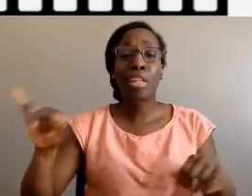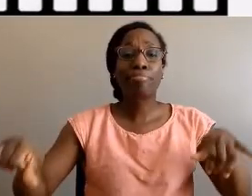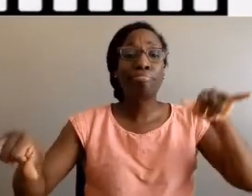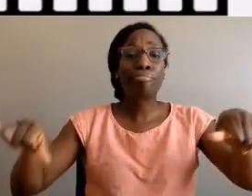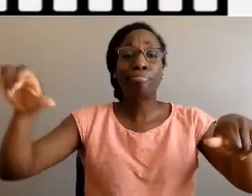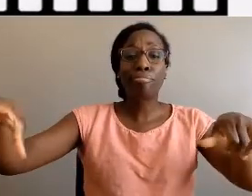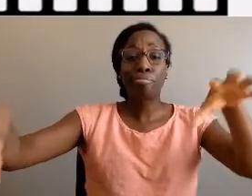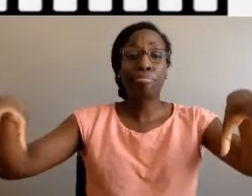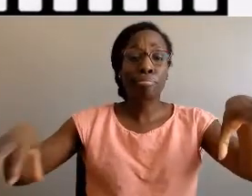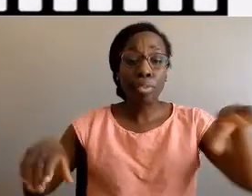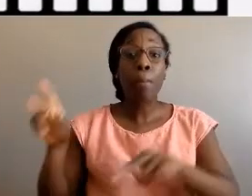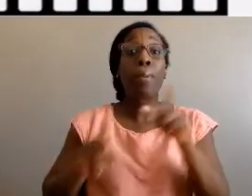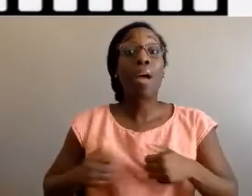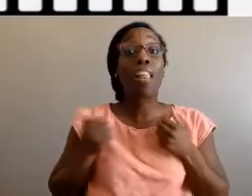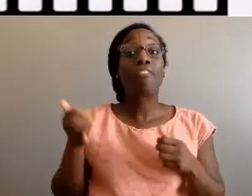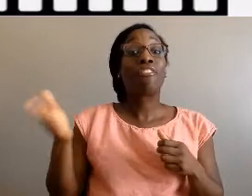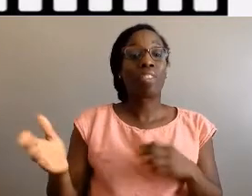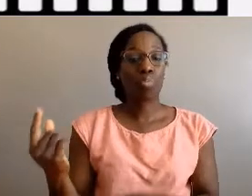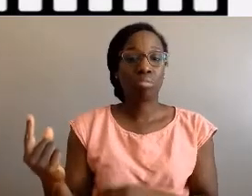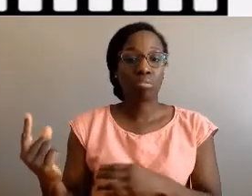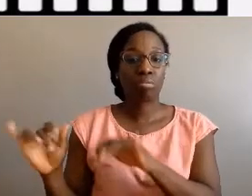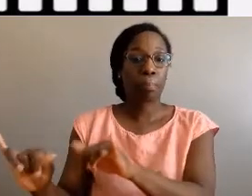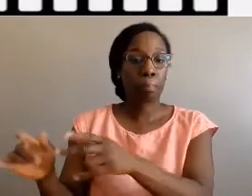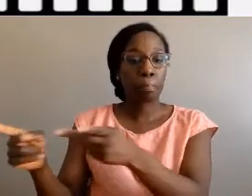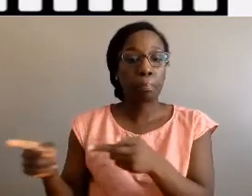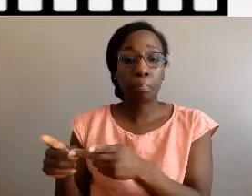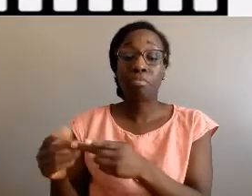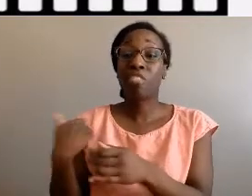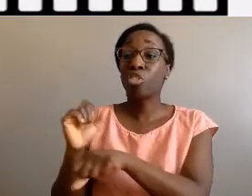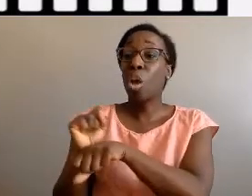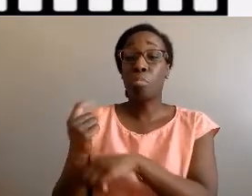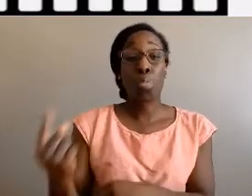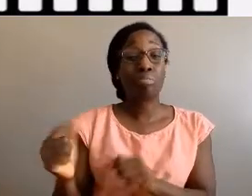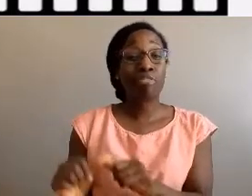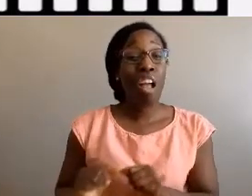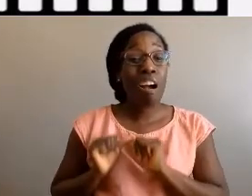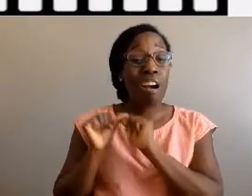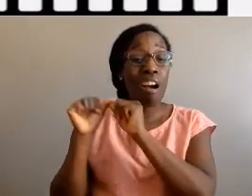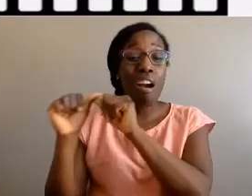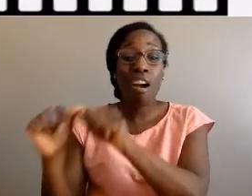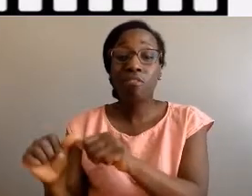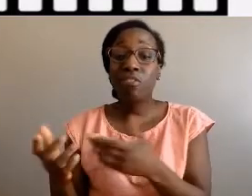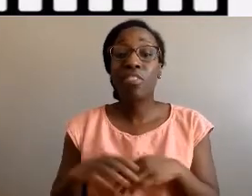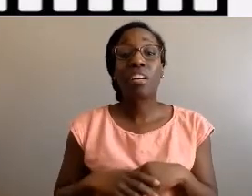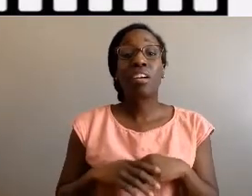Historically, in the industrial era the world was more stationary and people lived in one place and had one job for life. Thus needed limited